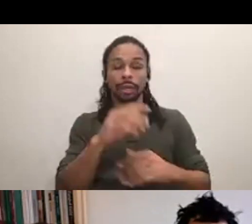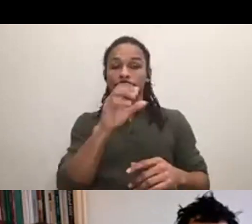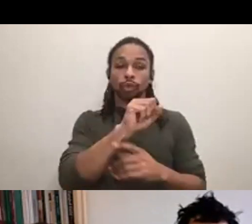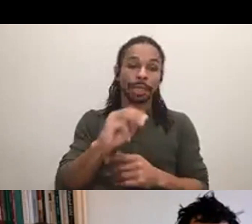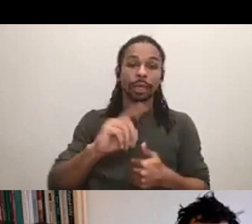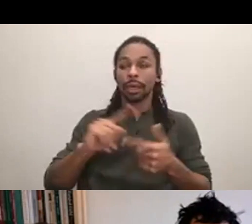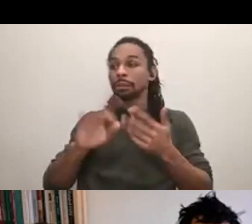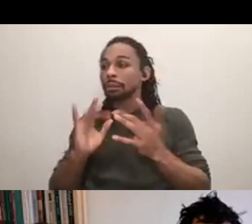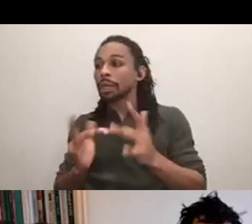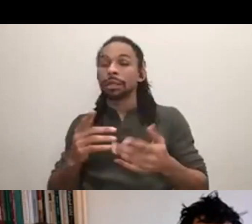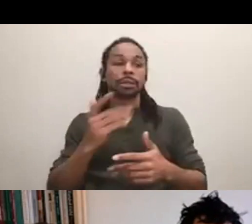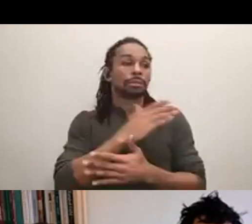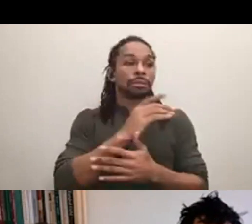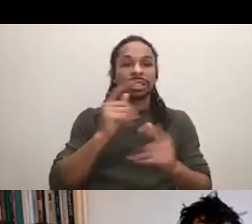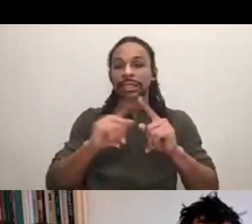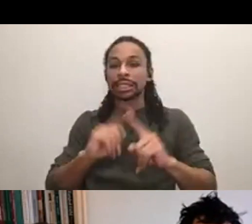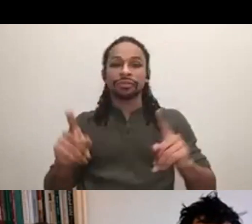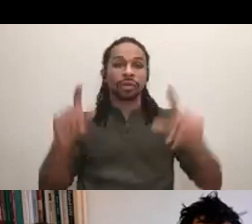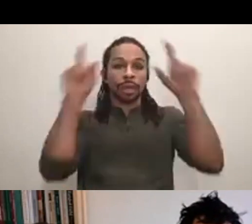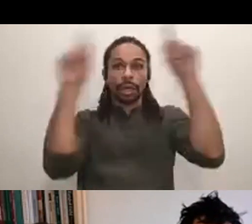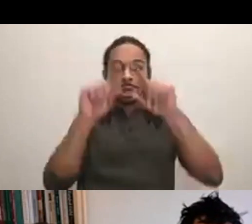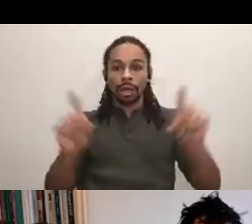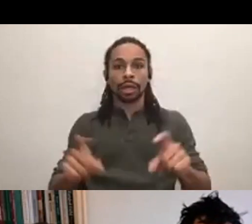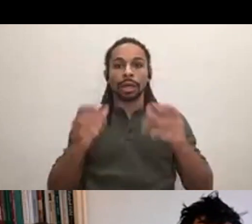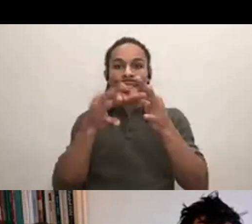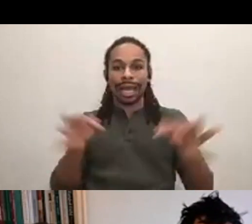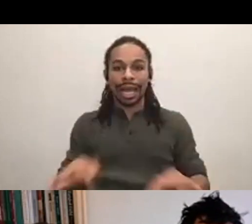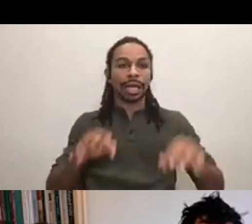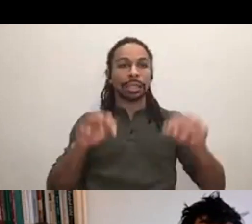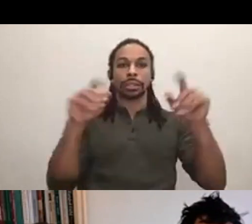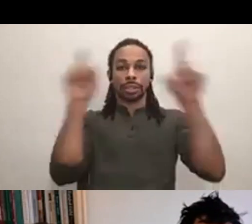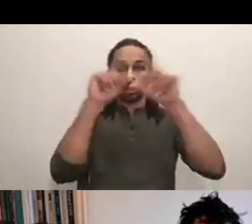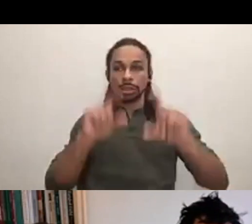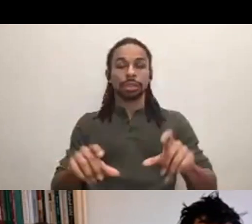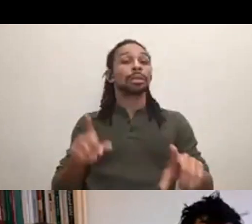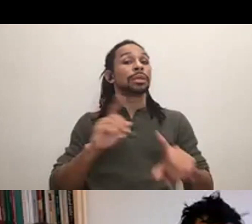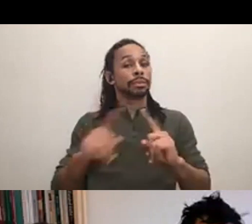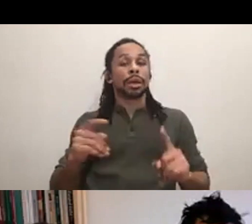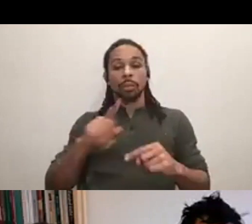headings or paragraphs or skipping around but once my screen reader software gets to